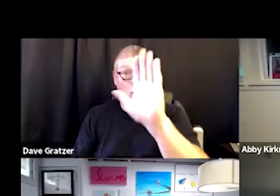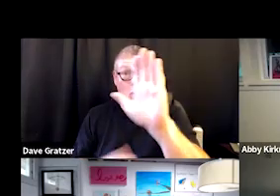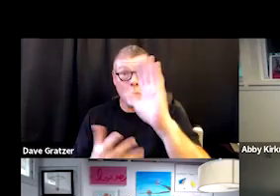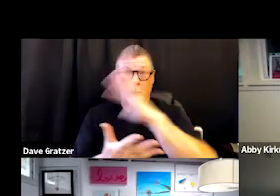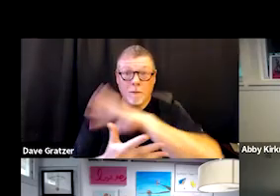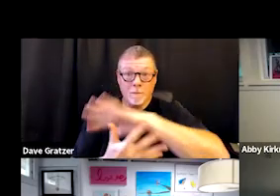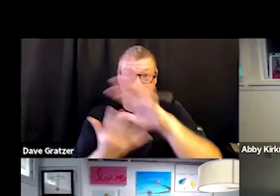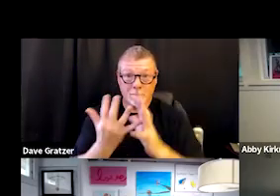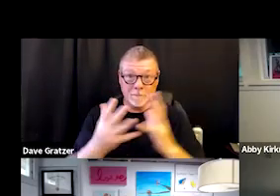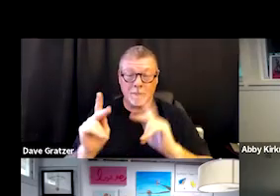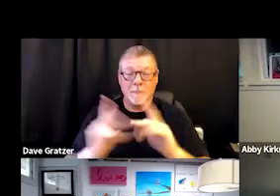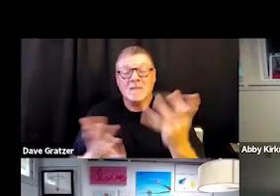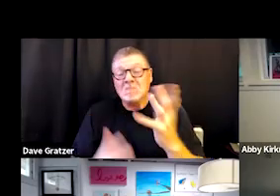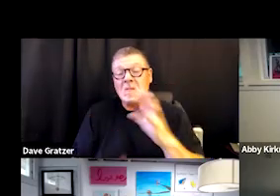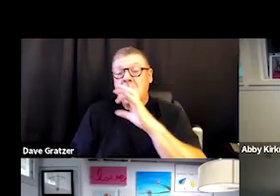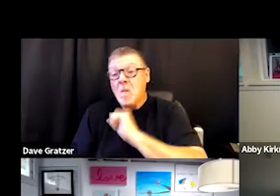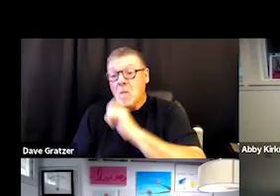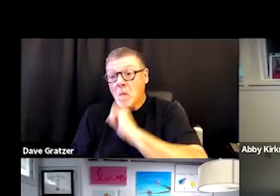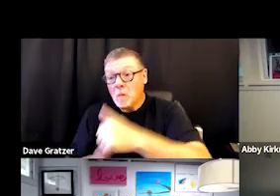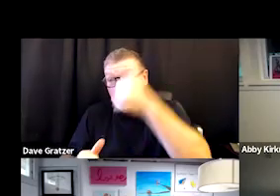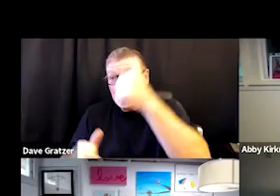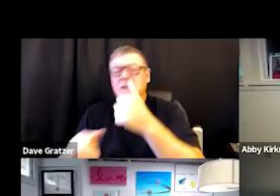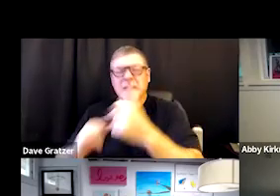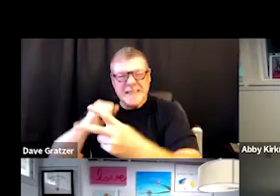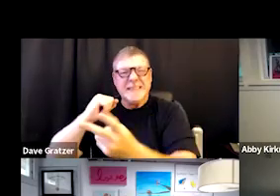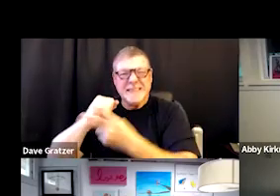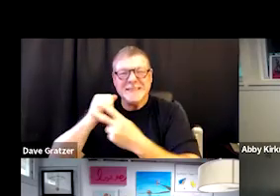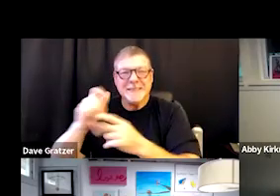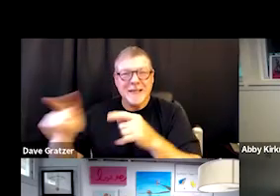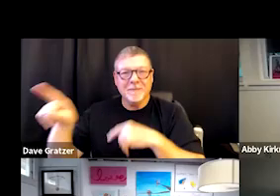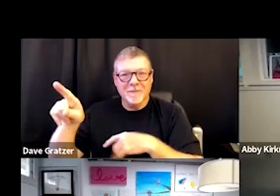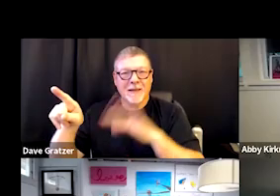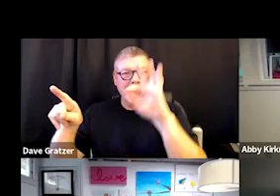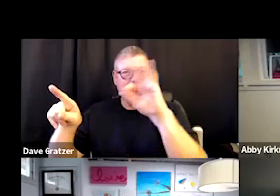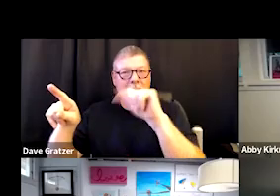So if you work with older adults, make sure you save that FAQ. If you're working with veterans,